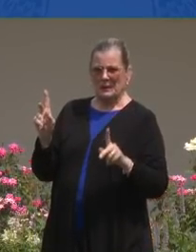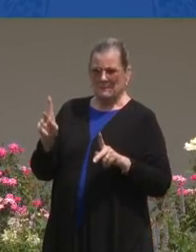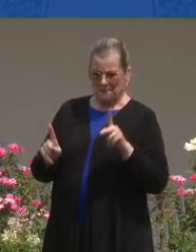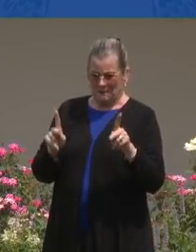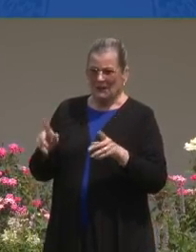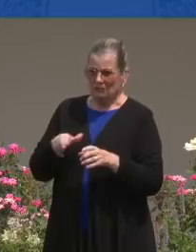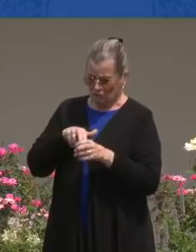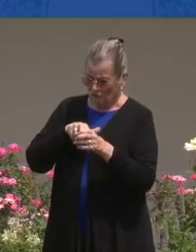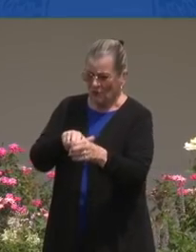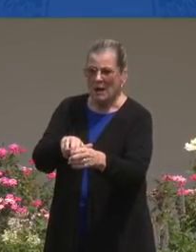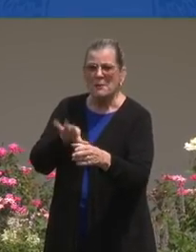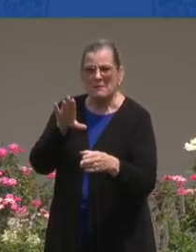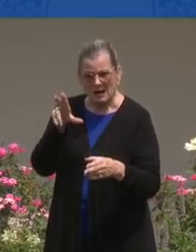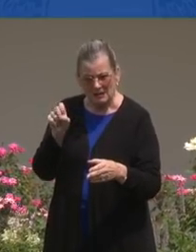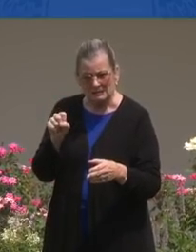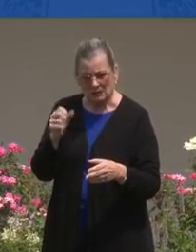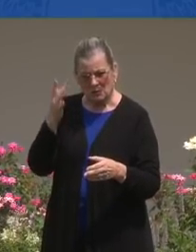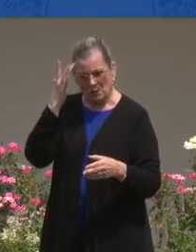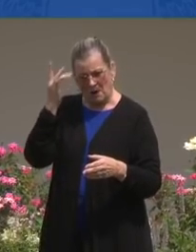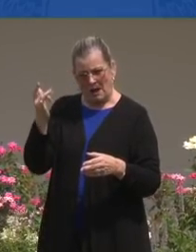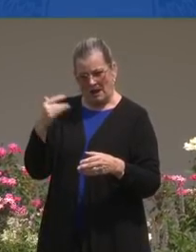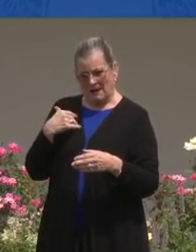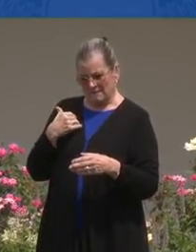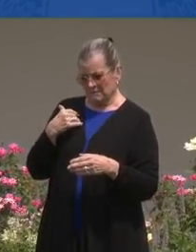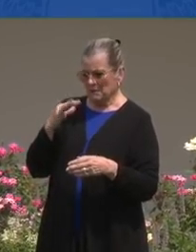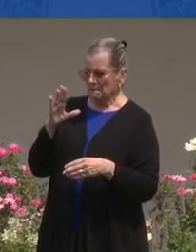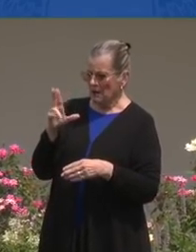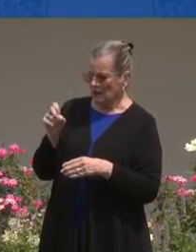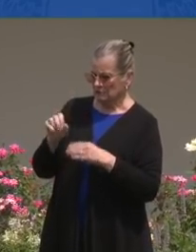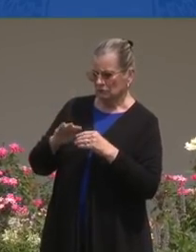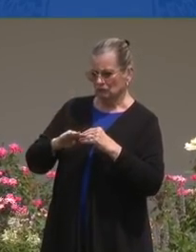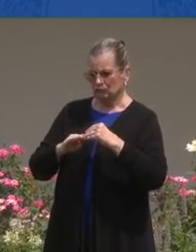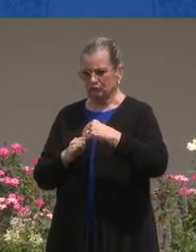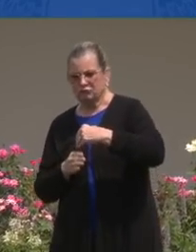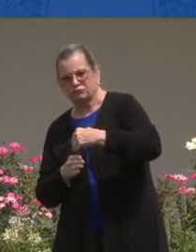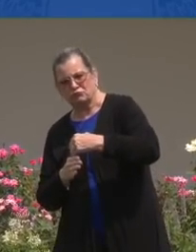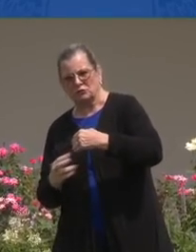when they can enter a building, because it has a ramp,